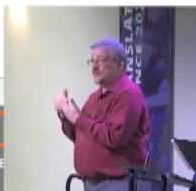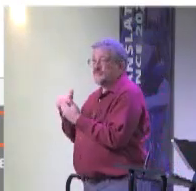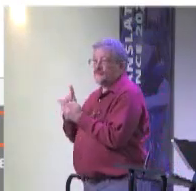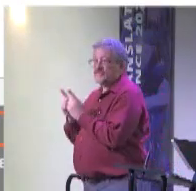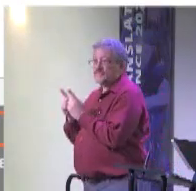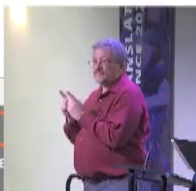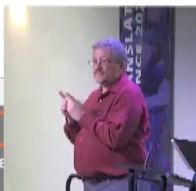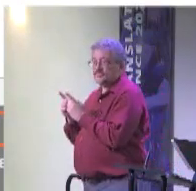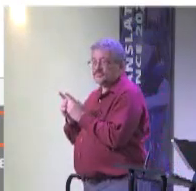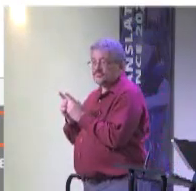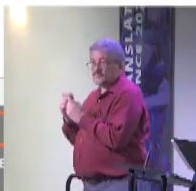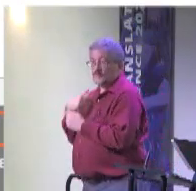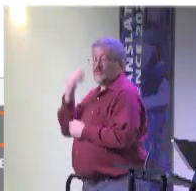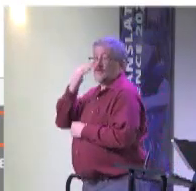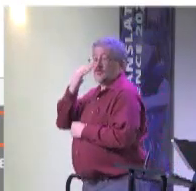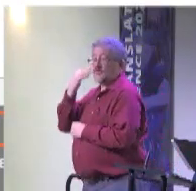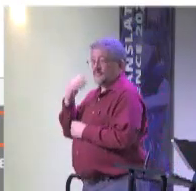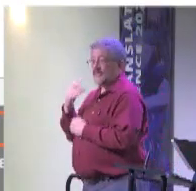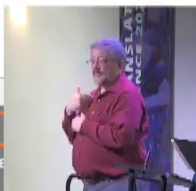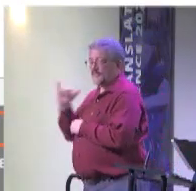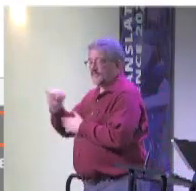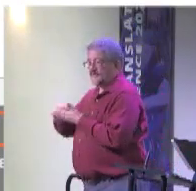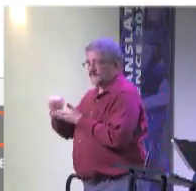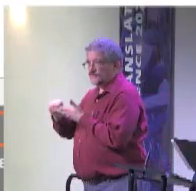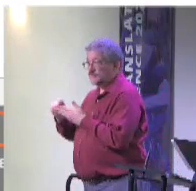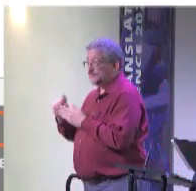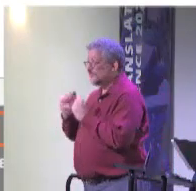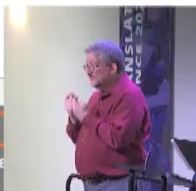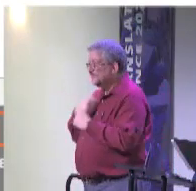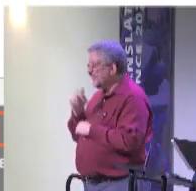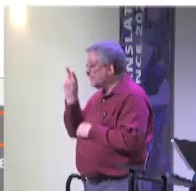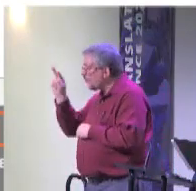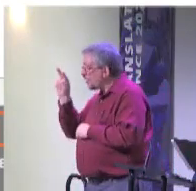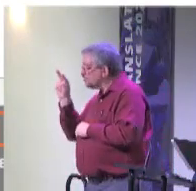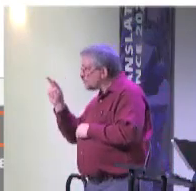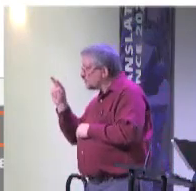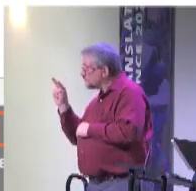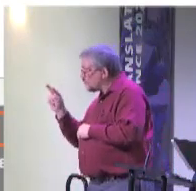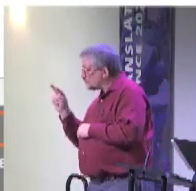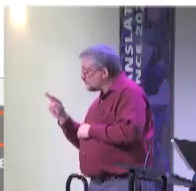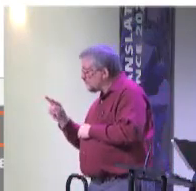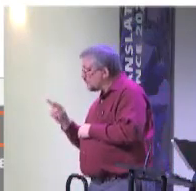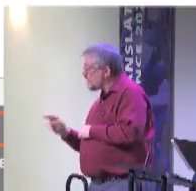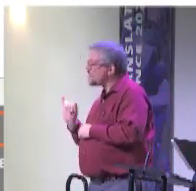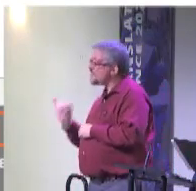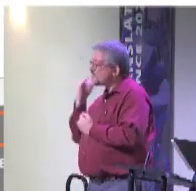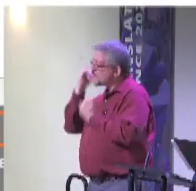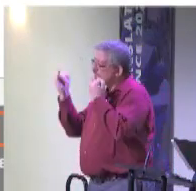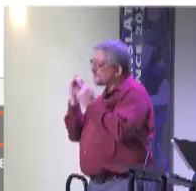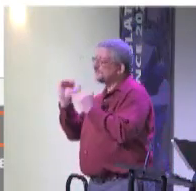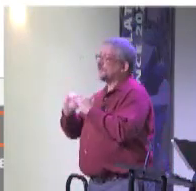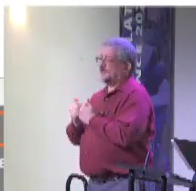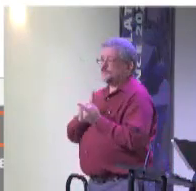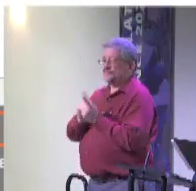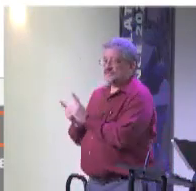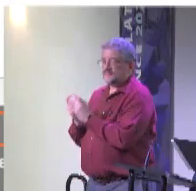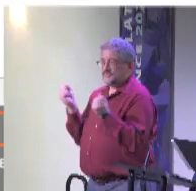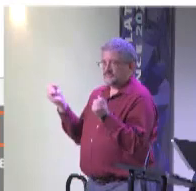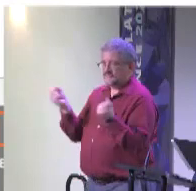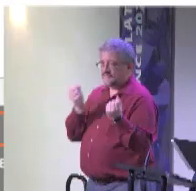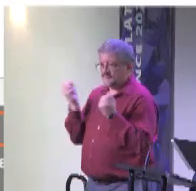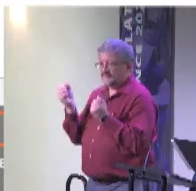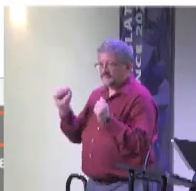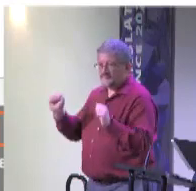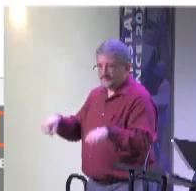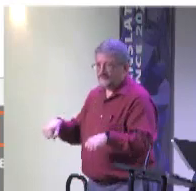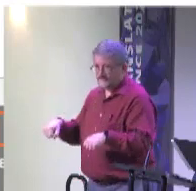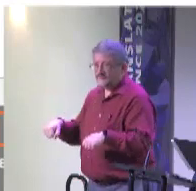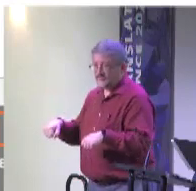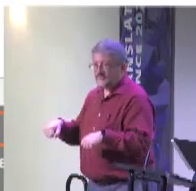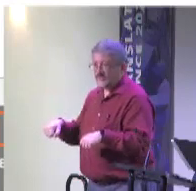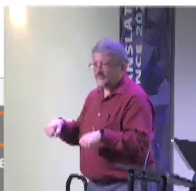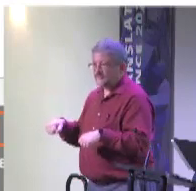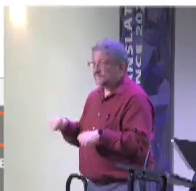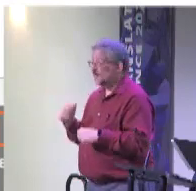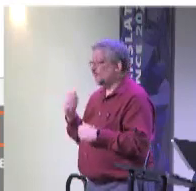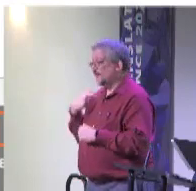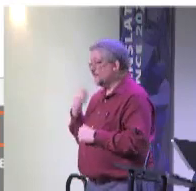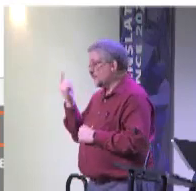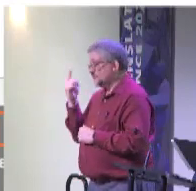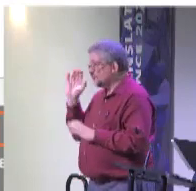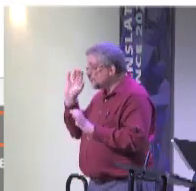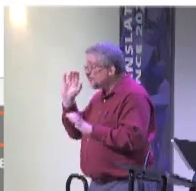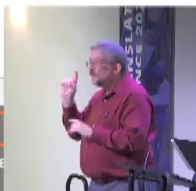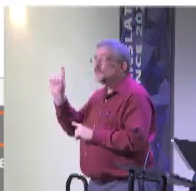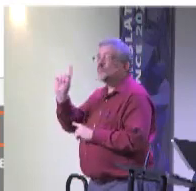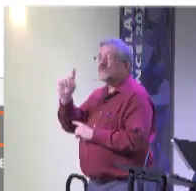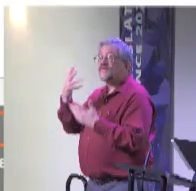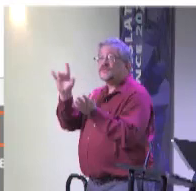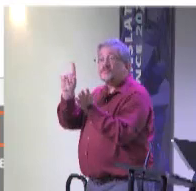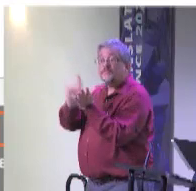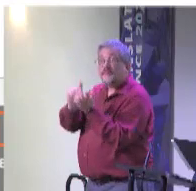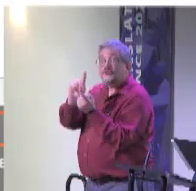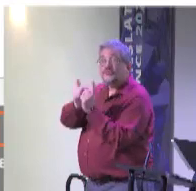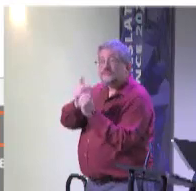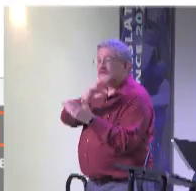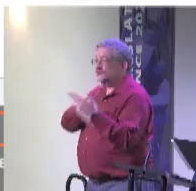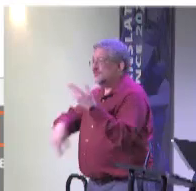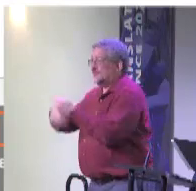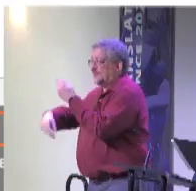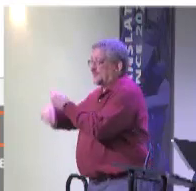That can be accessed in the drop-down box of various teams work on that same passage and portion so that they are able to identify how best they want to portray that passage.